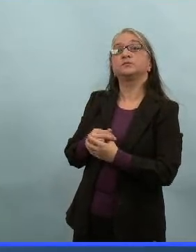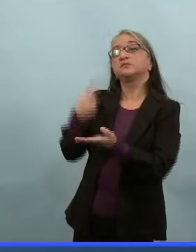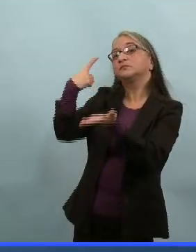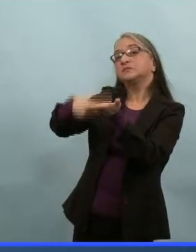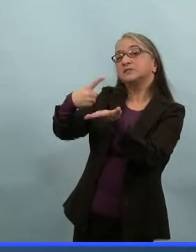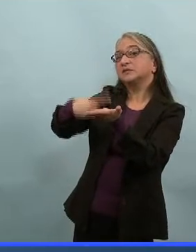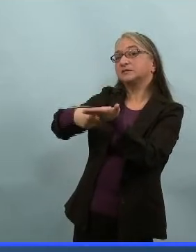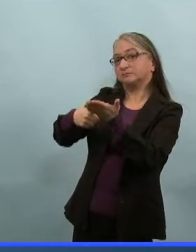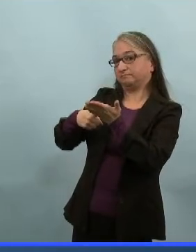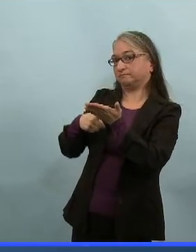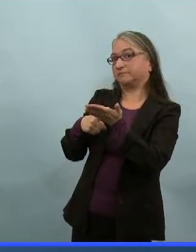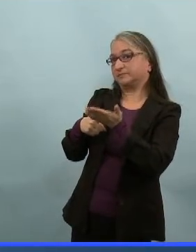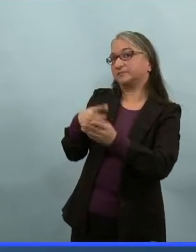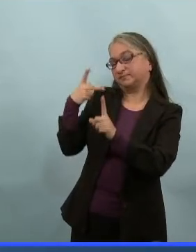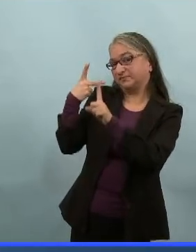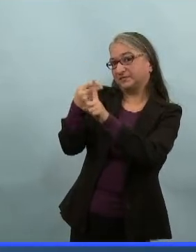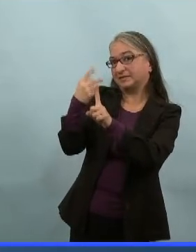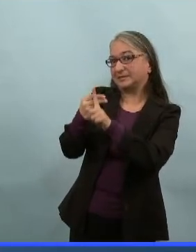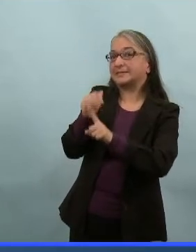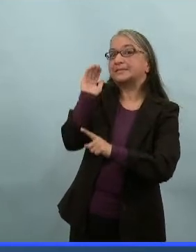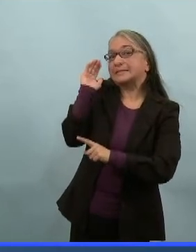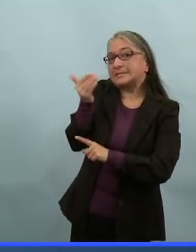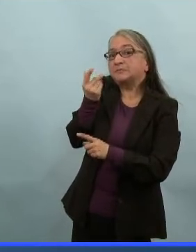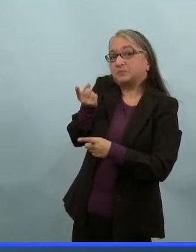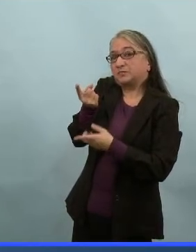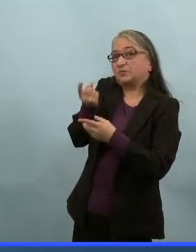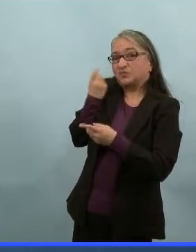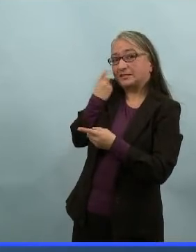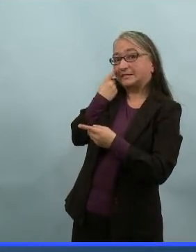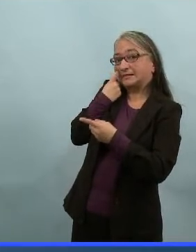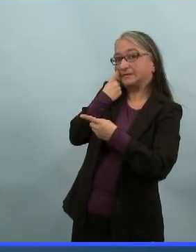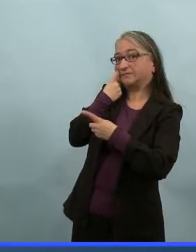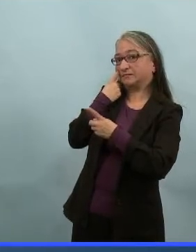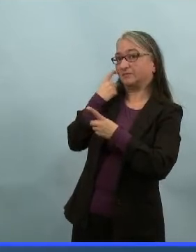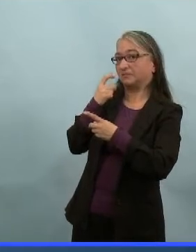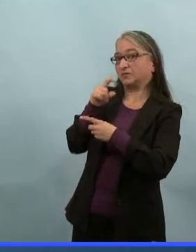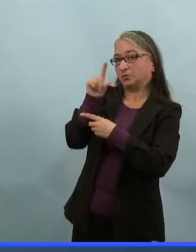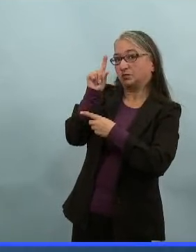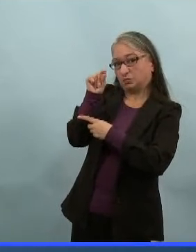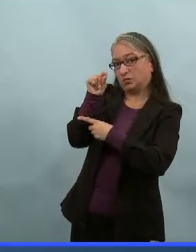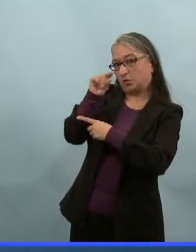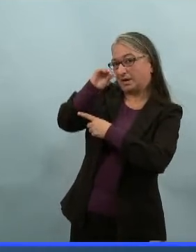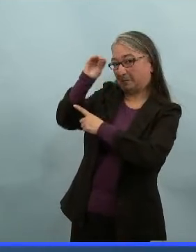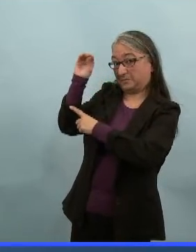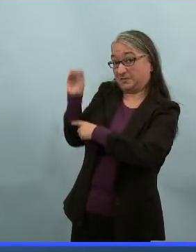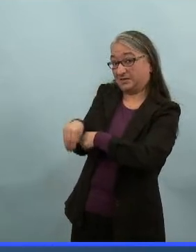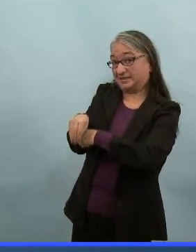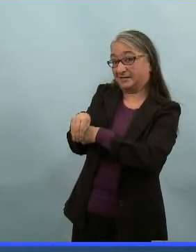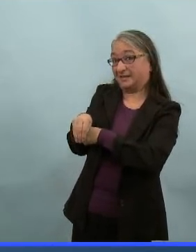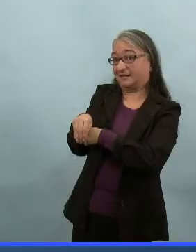seems that for the last little while we're stuck at 20 of the eligible population is unvaccinated